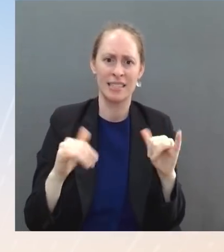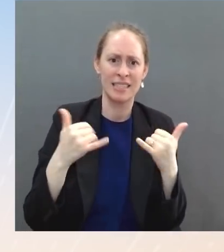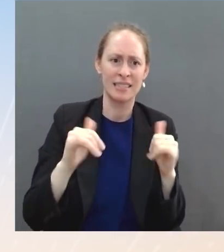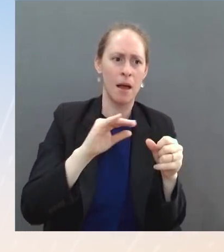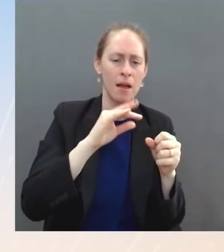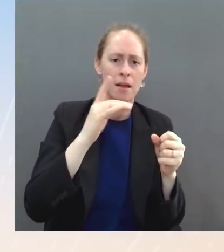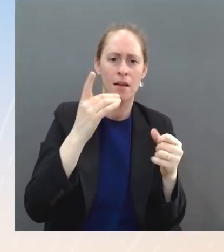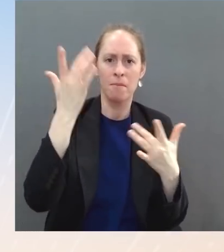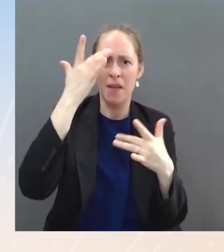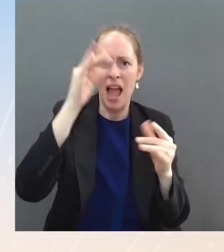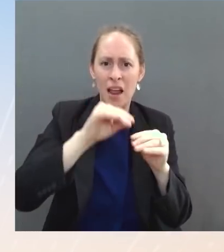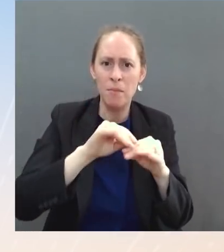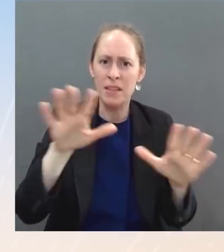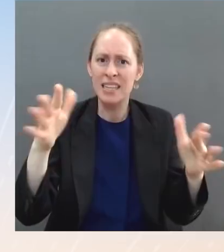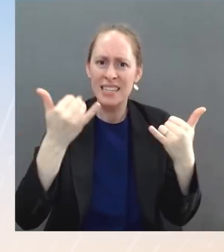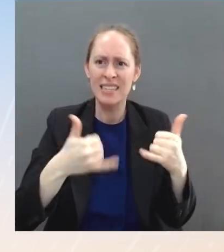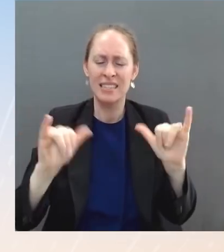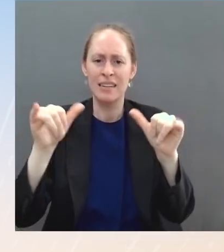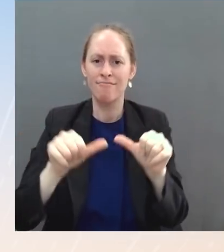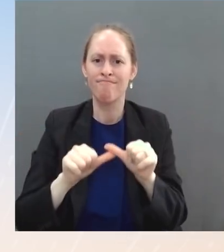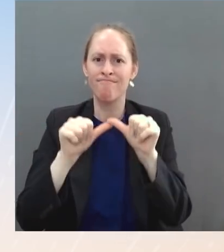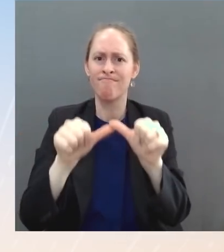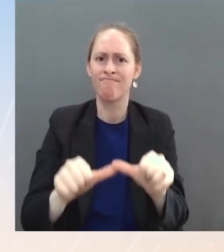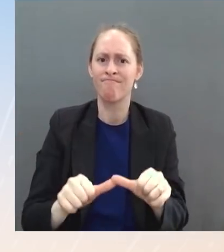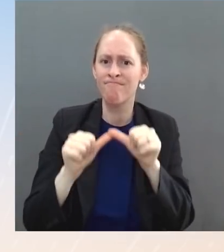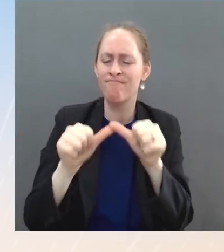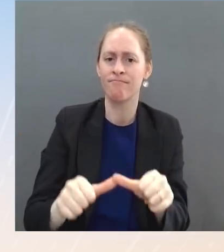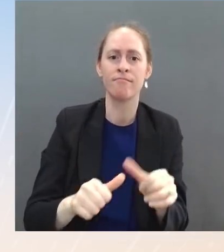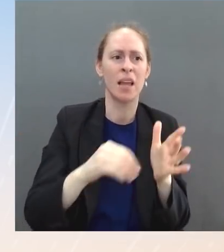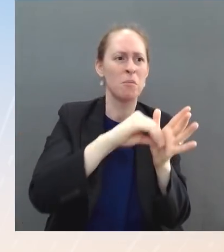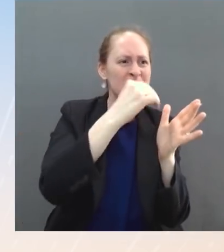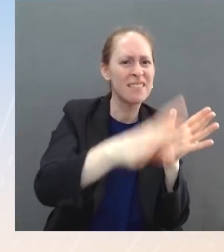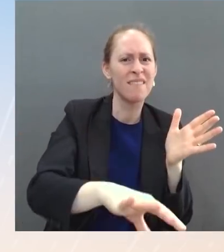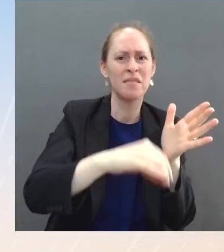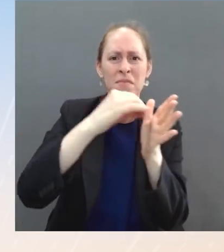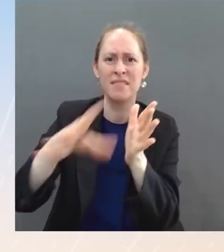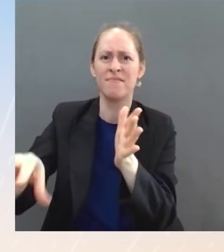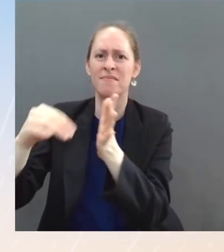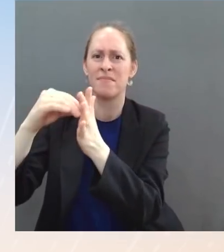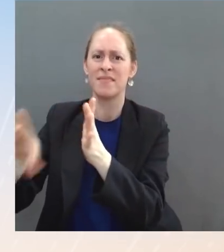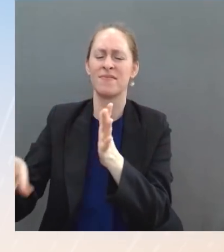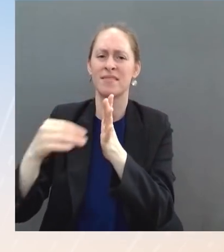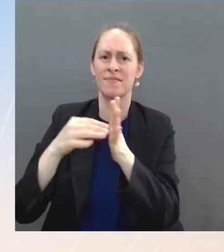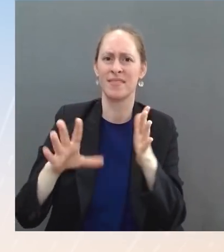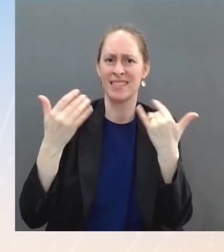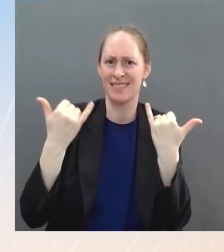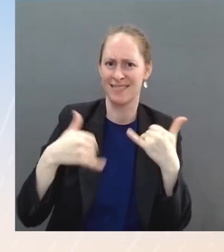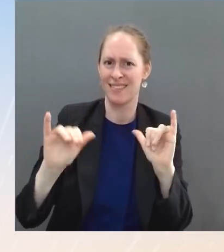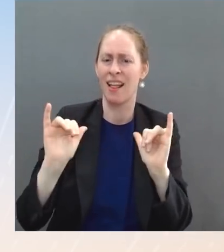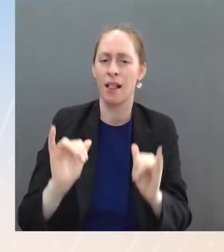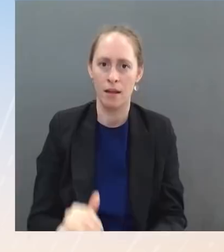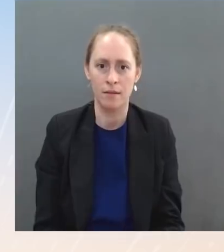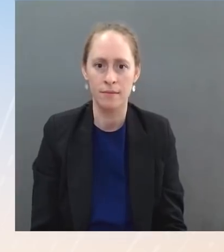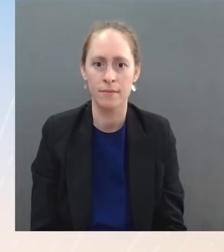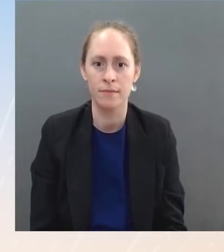or the fact that costs are going up. Some of those are a result of the actions of President Putin -- yes, as it relates to gas prices --